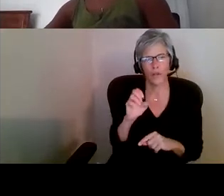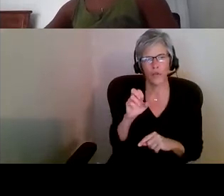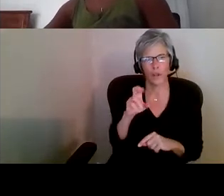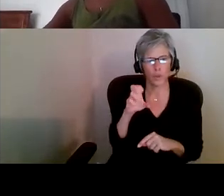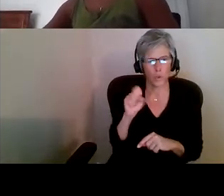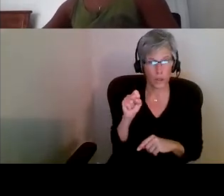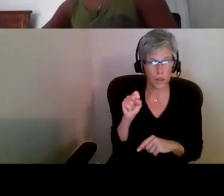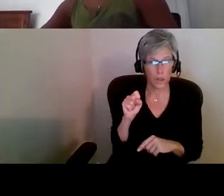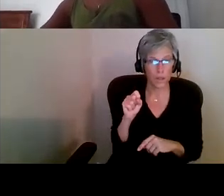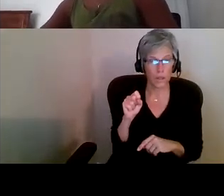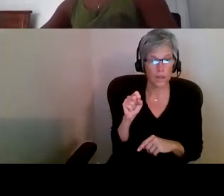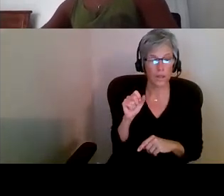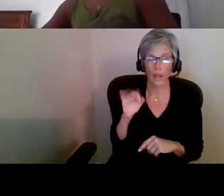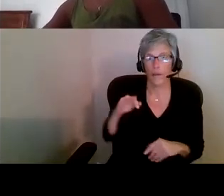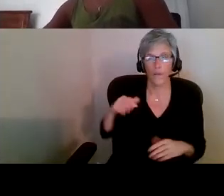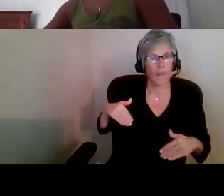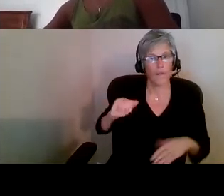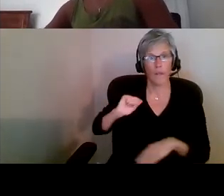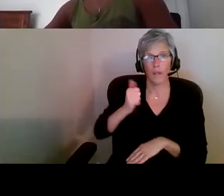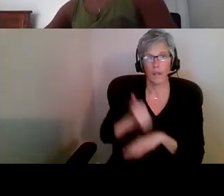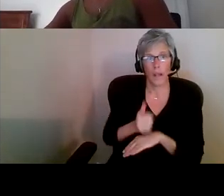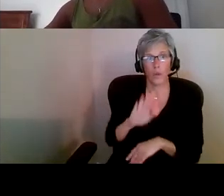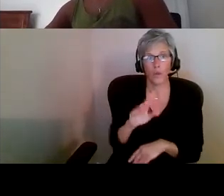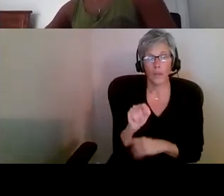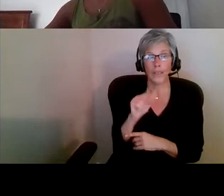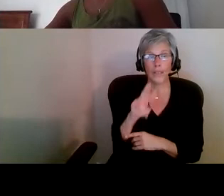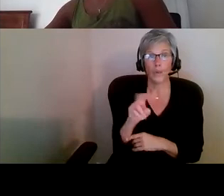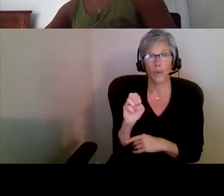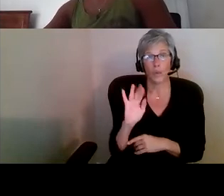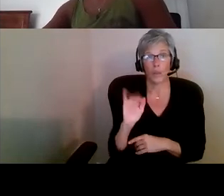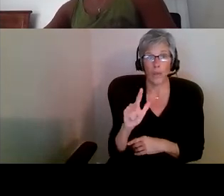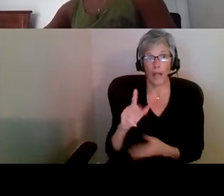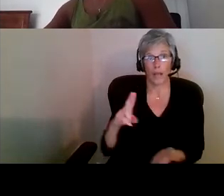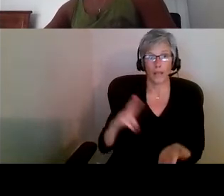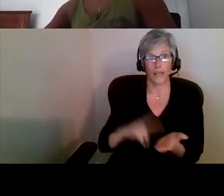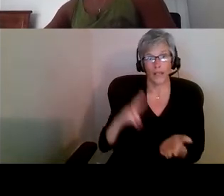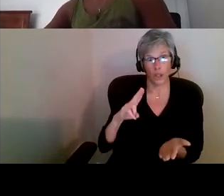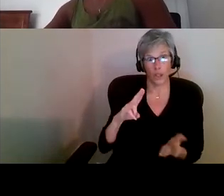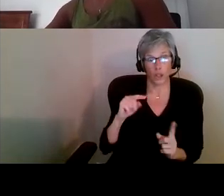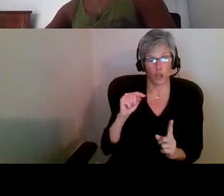haven't already established your Towson email signature; this is where you go to do that